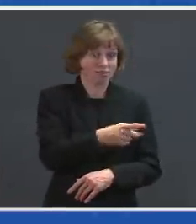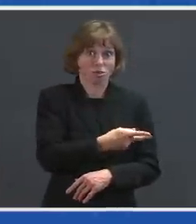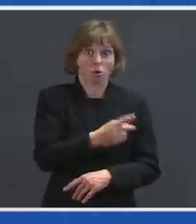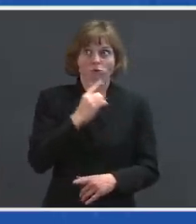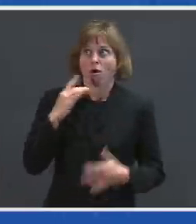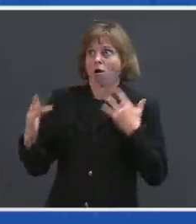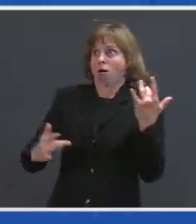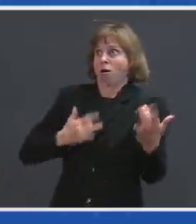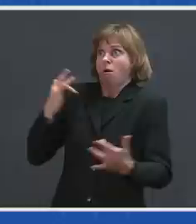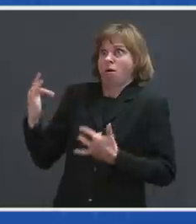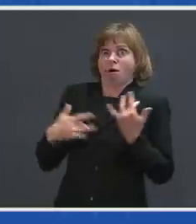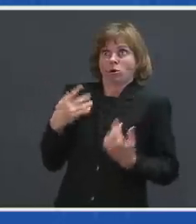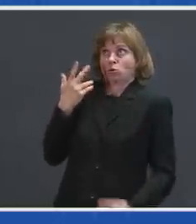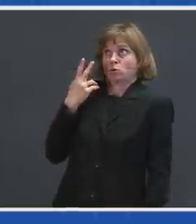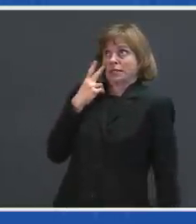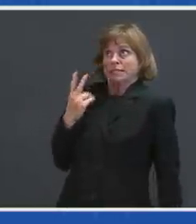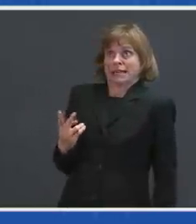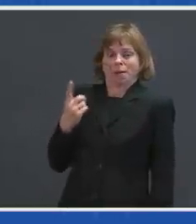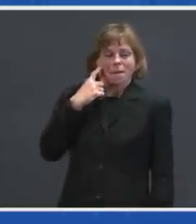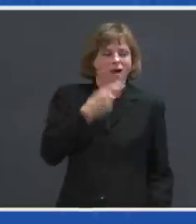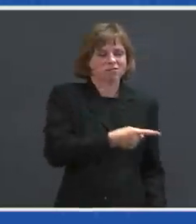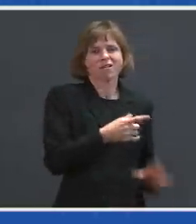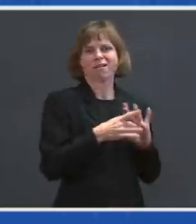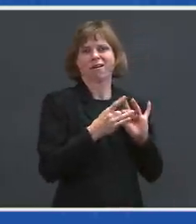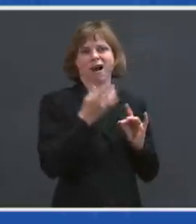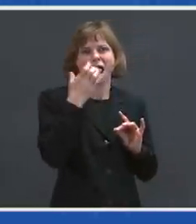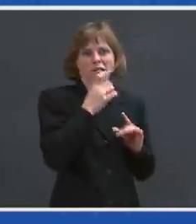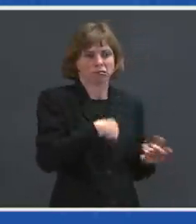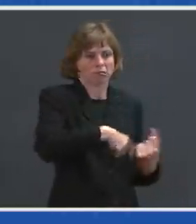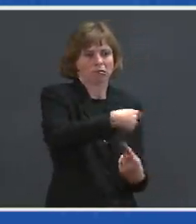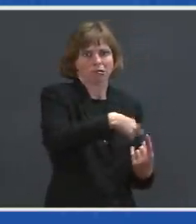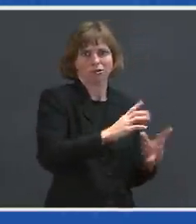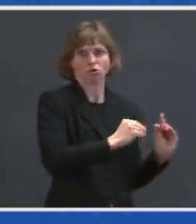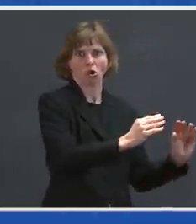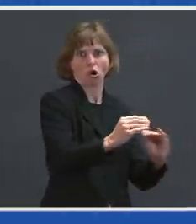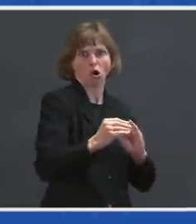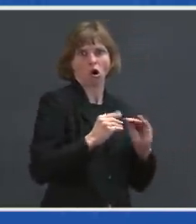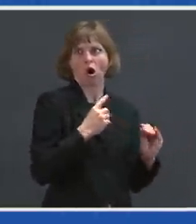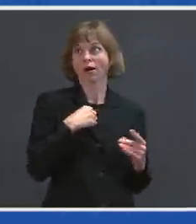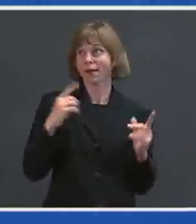about him from their cousins and they met him. They talked about pets and things like that.